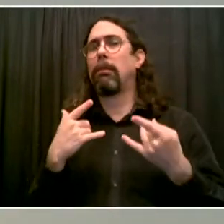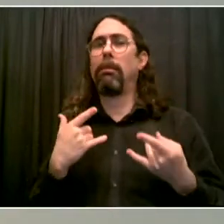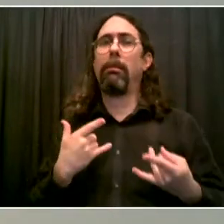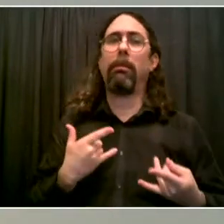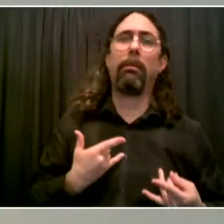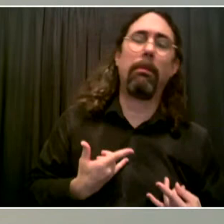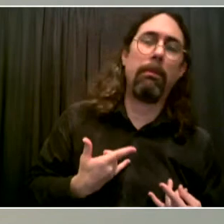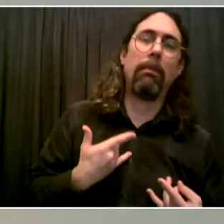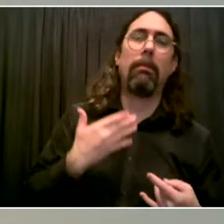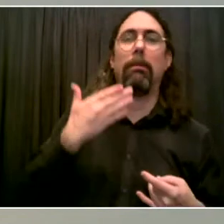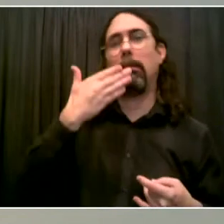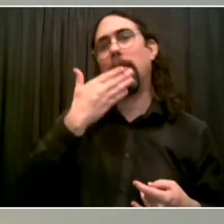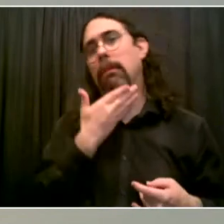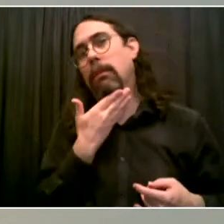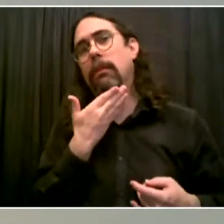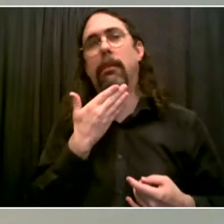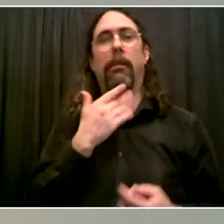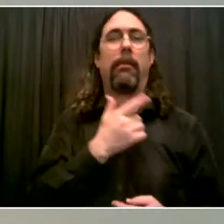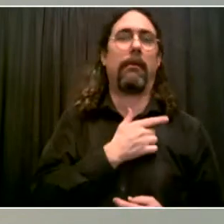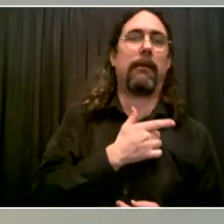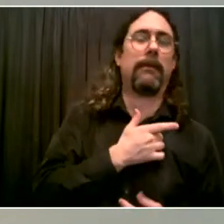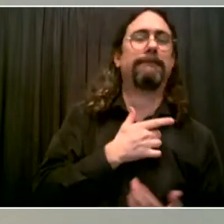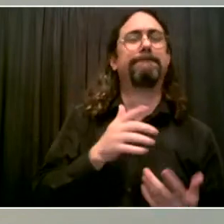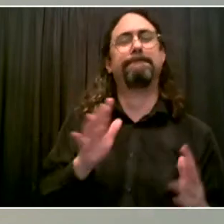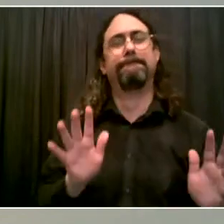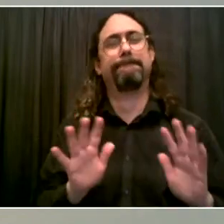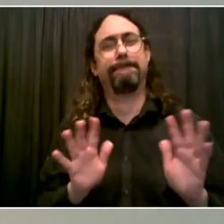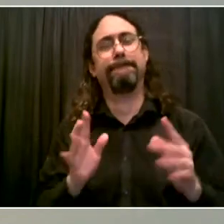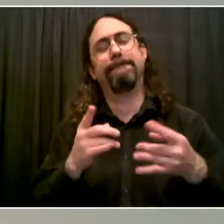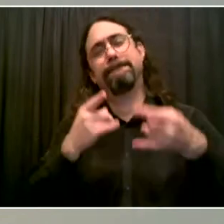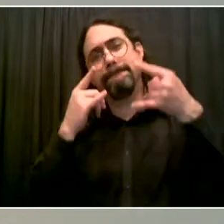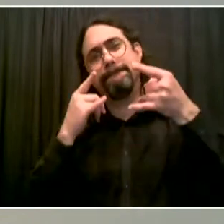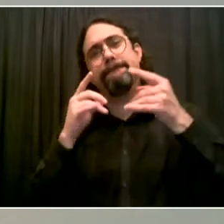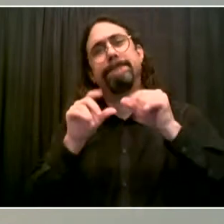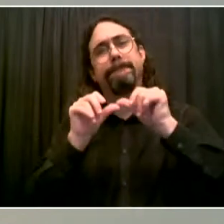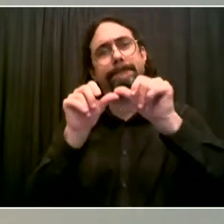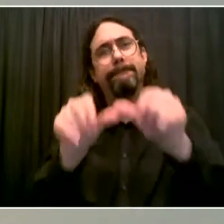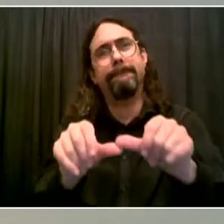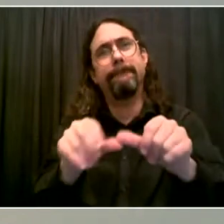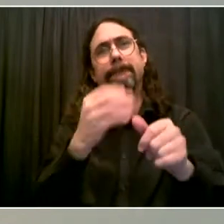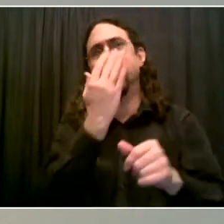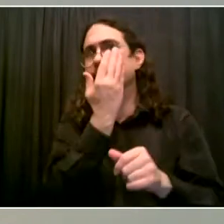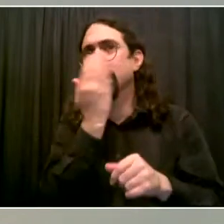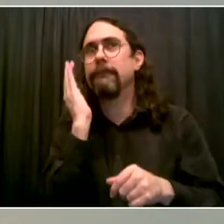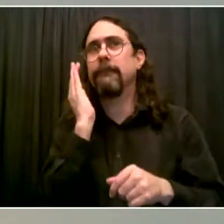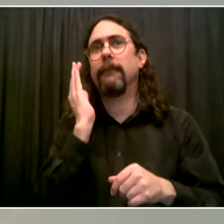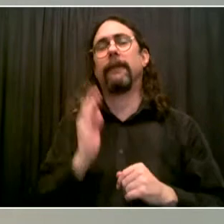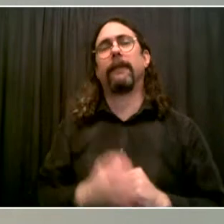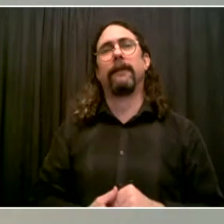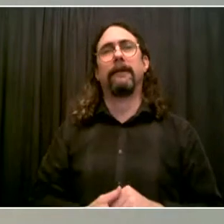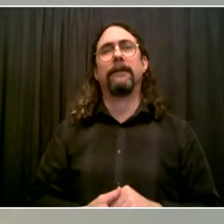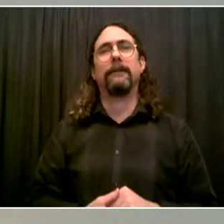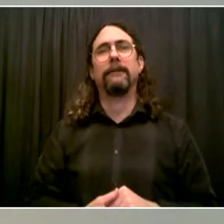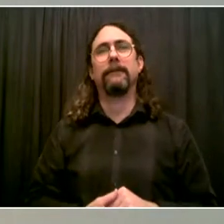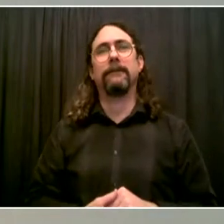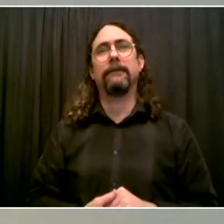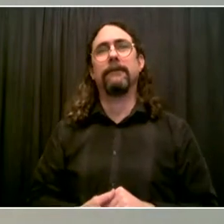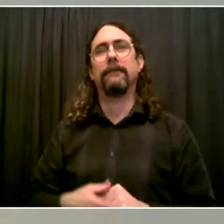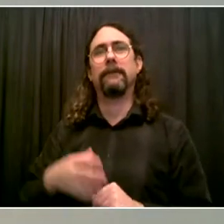ALSO H HP ELENSURE SAFETY. NFIALALYL, SMALALLE IIS BETTTTER. STAY WITHIN YOUR